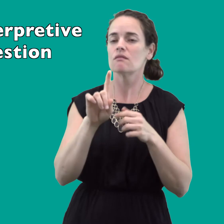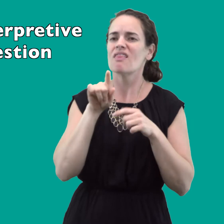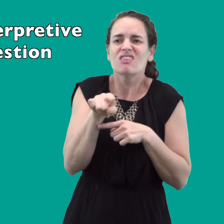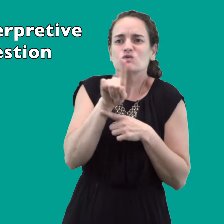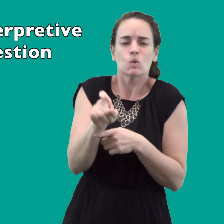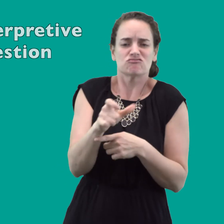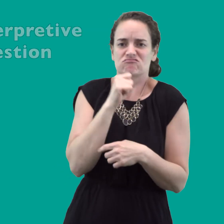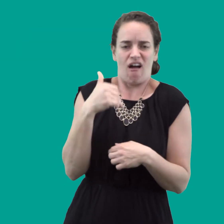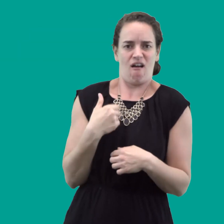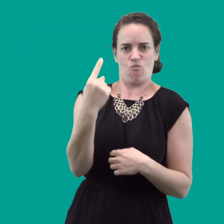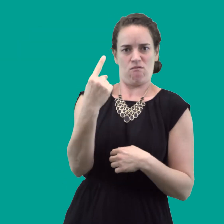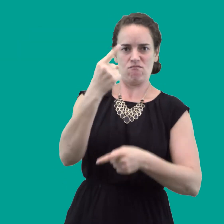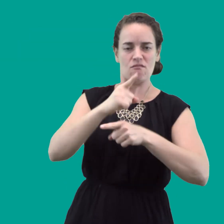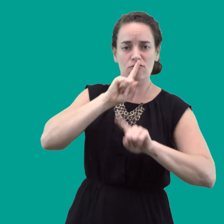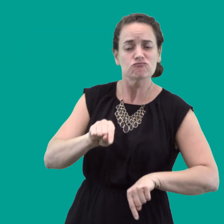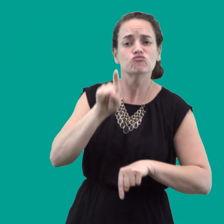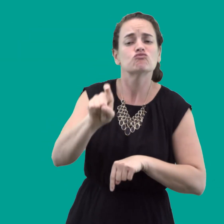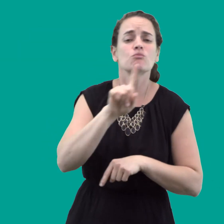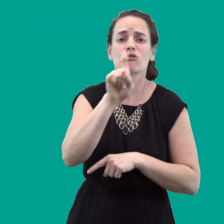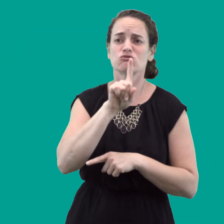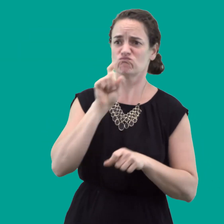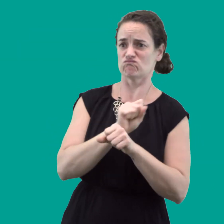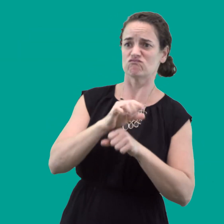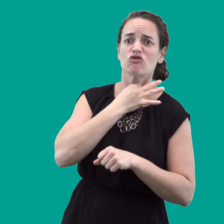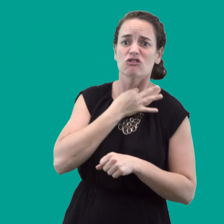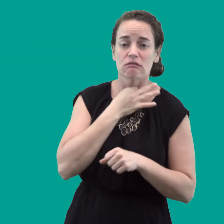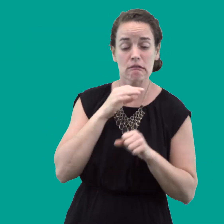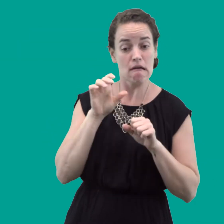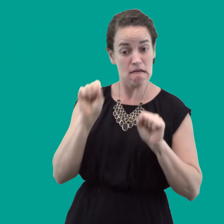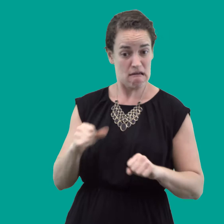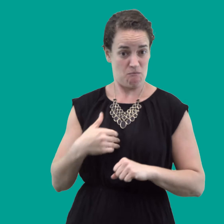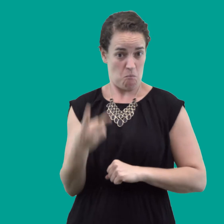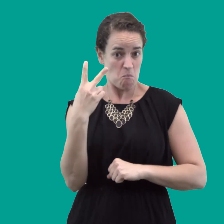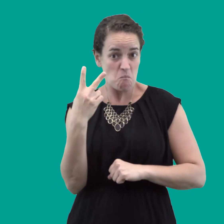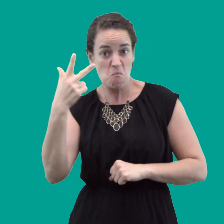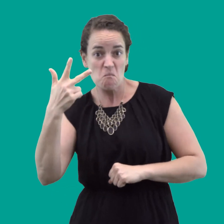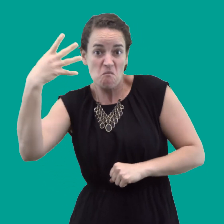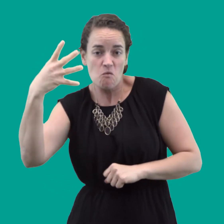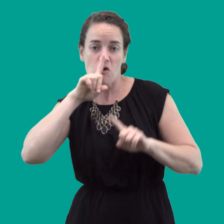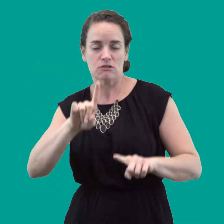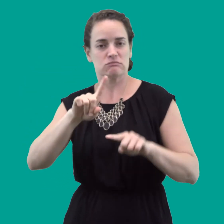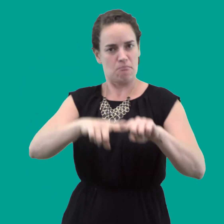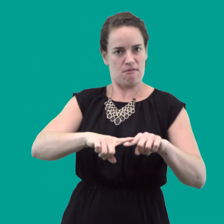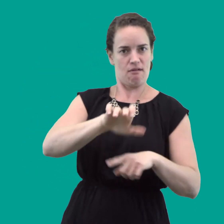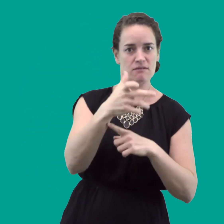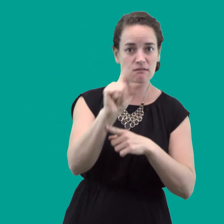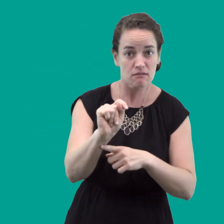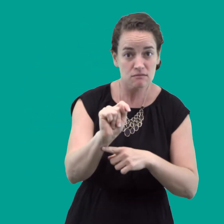The question should not have one right answer. The question should spark curiosity, it could have 2, 3, or 4 answers depending on the text.